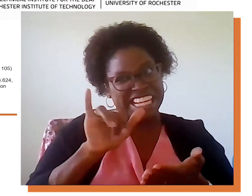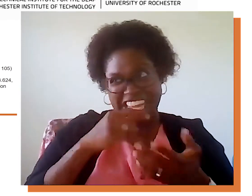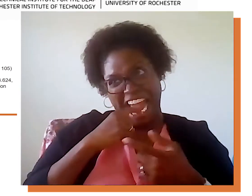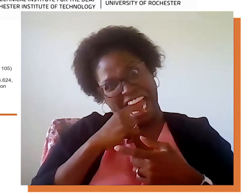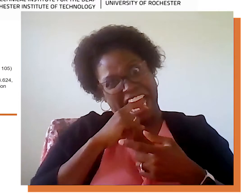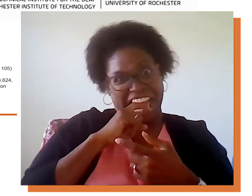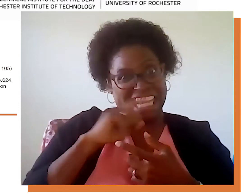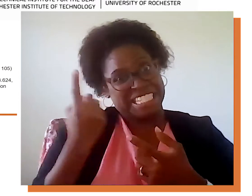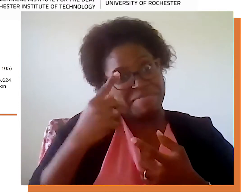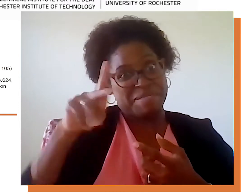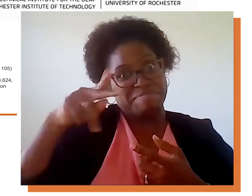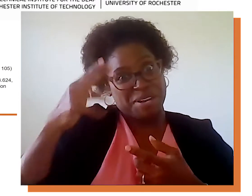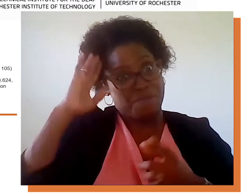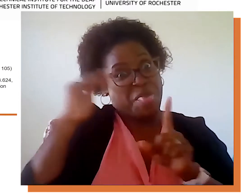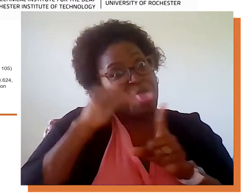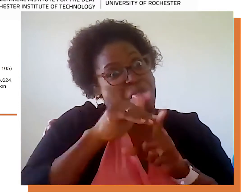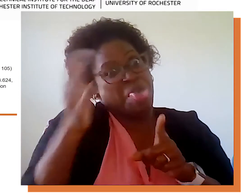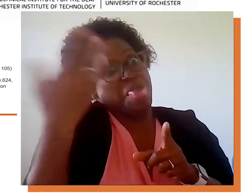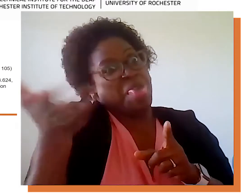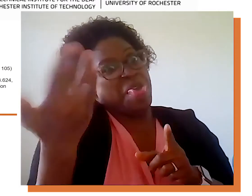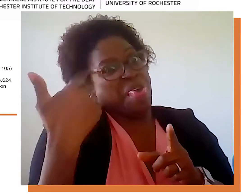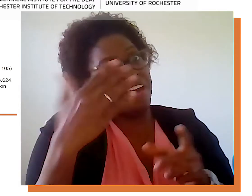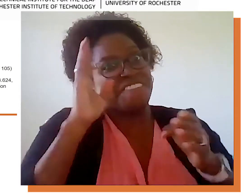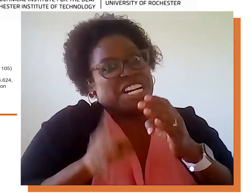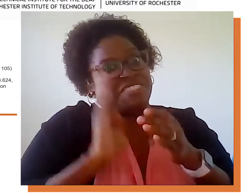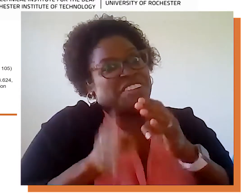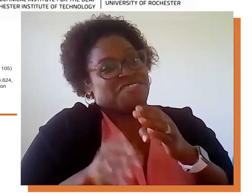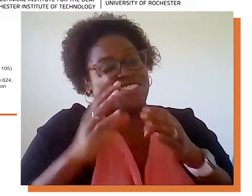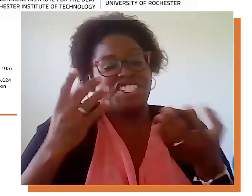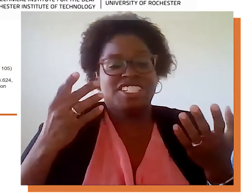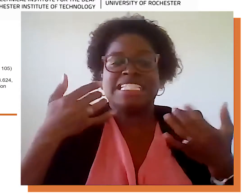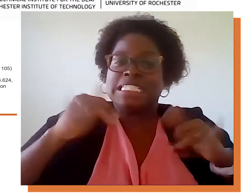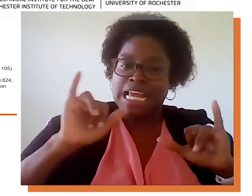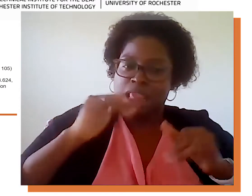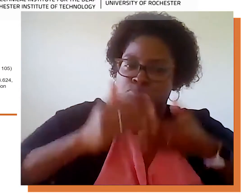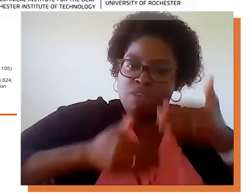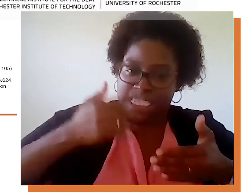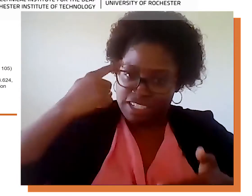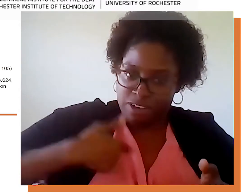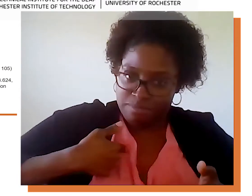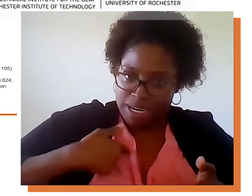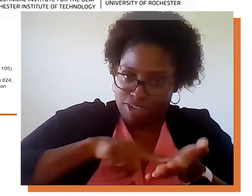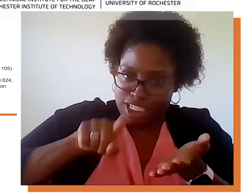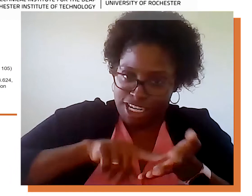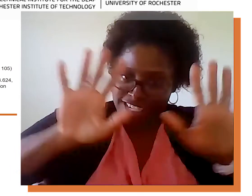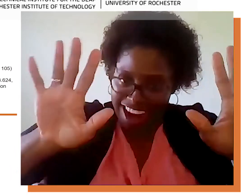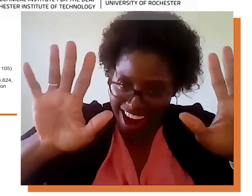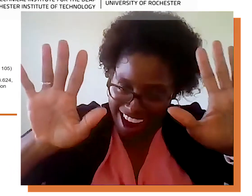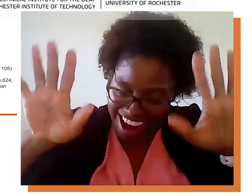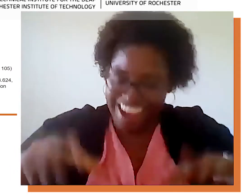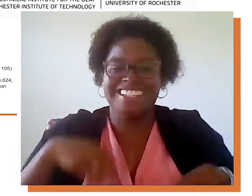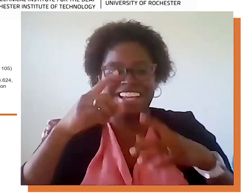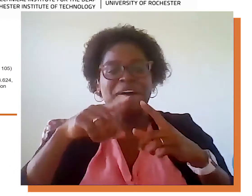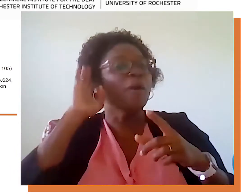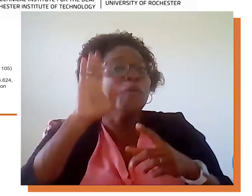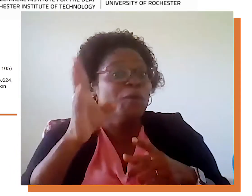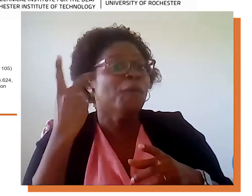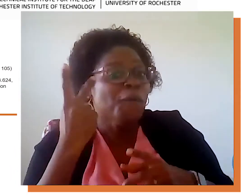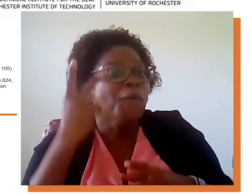That is something that is on my to-do list that Peter is waiting for me to finish this paper. It is a work in process for me. This research is still ongoing.